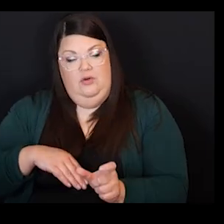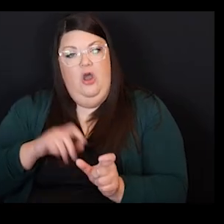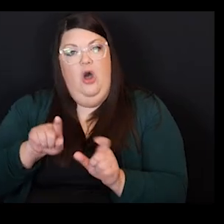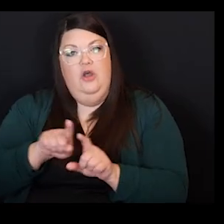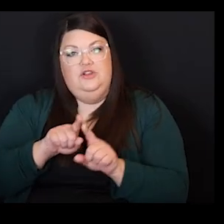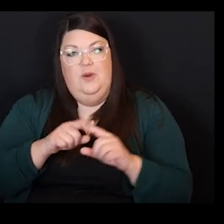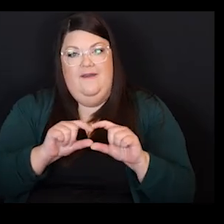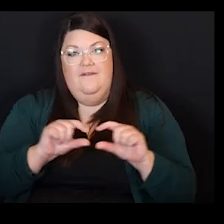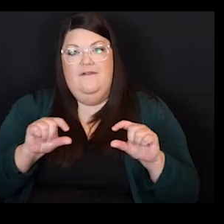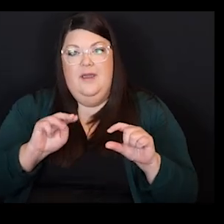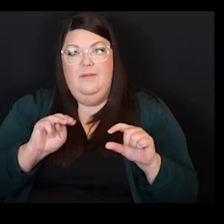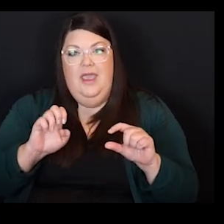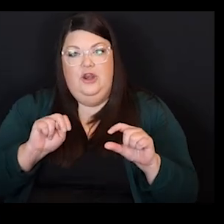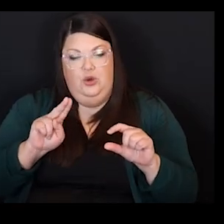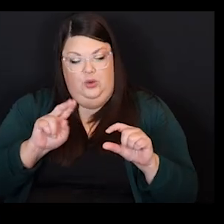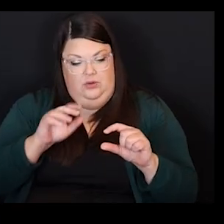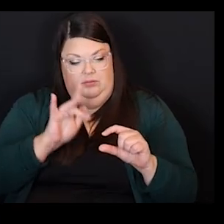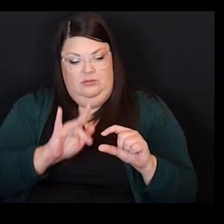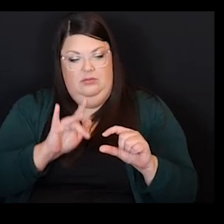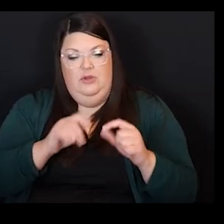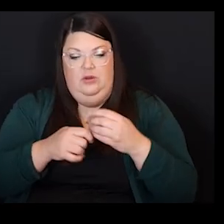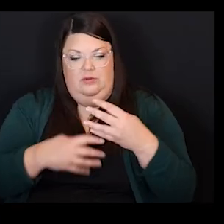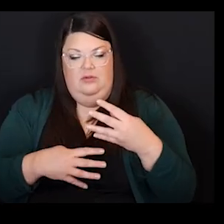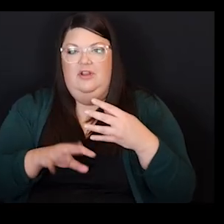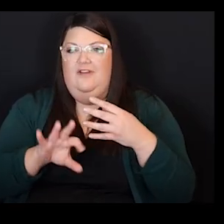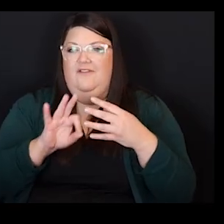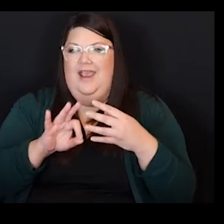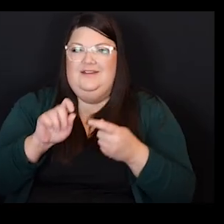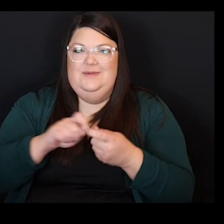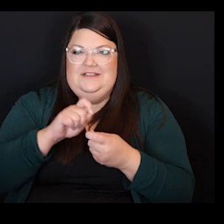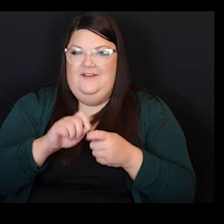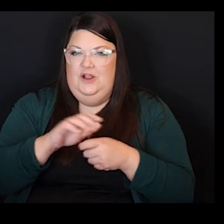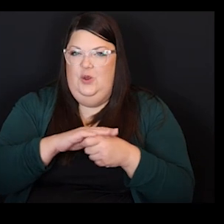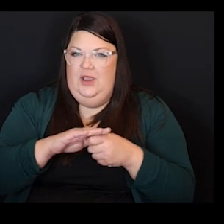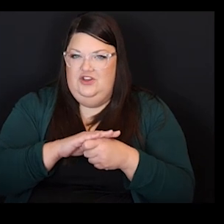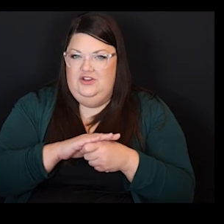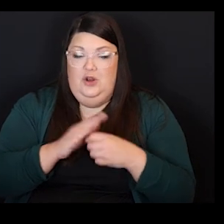where you can select a specific location. Whether you use the map or the dropdown,